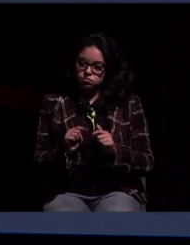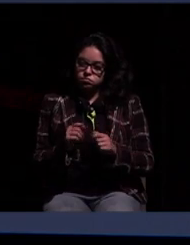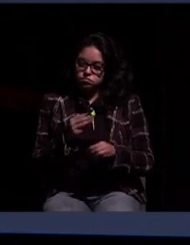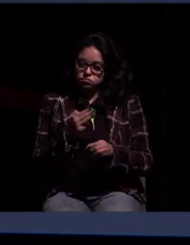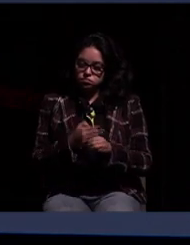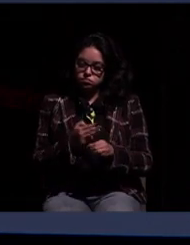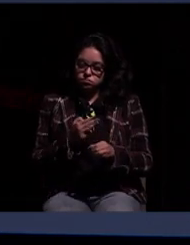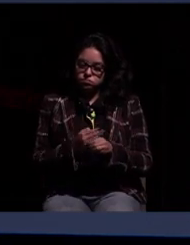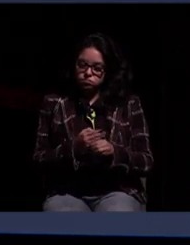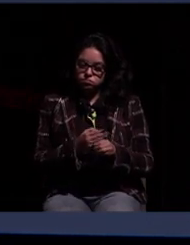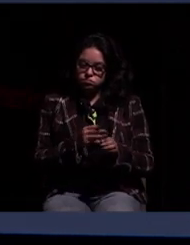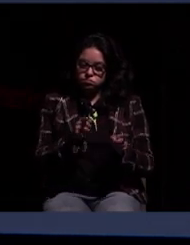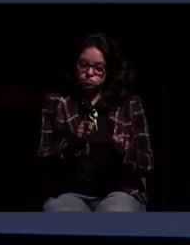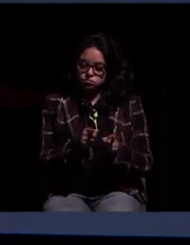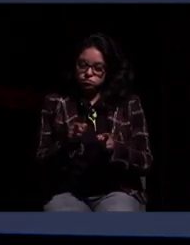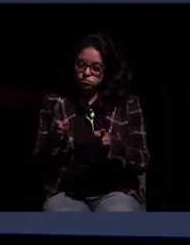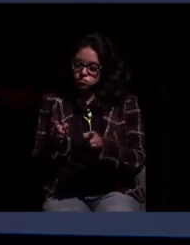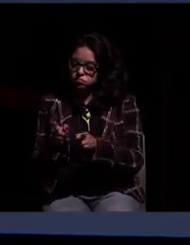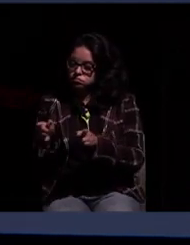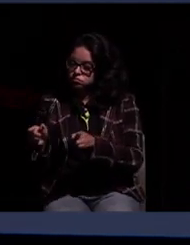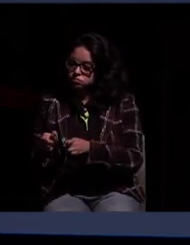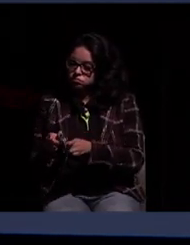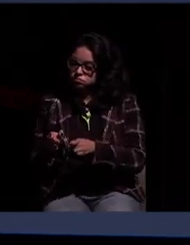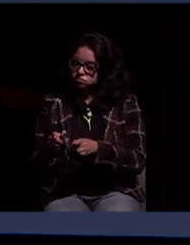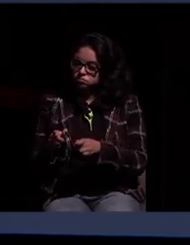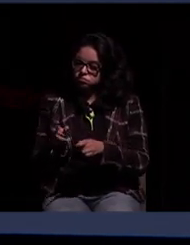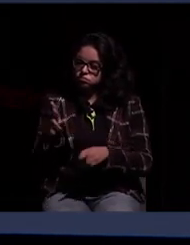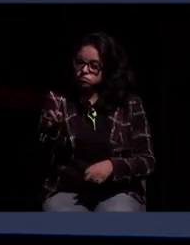that I call rural districts.